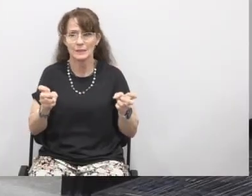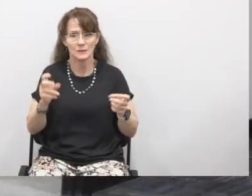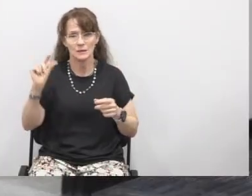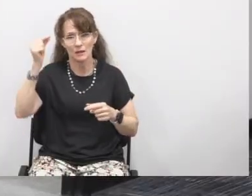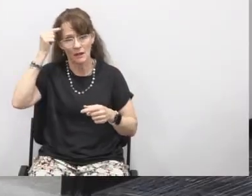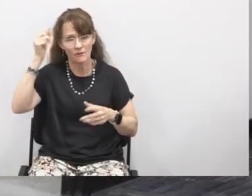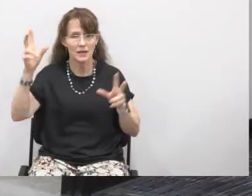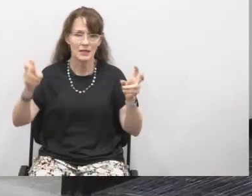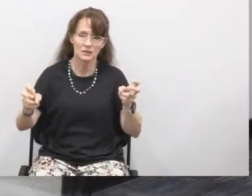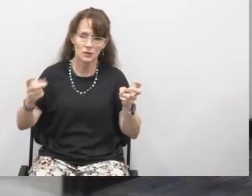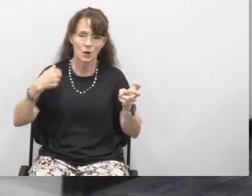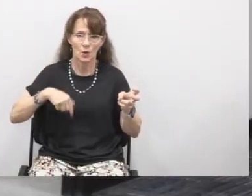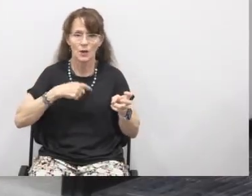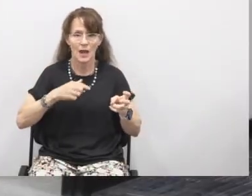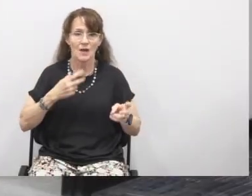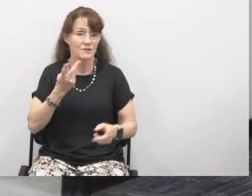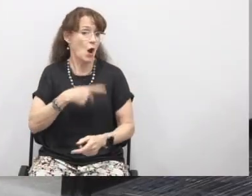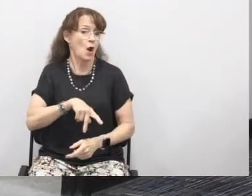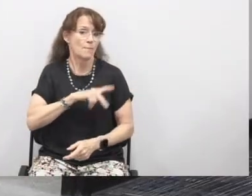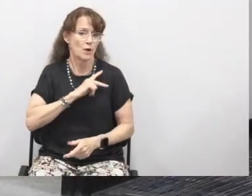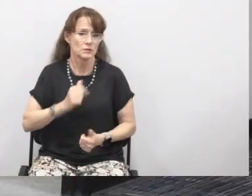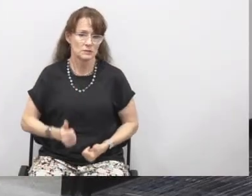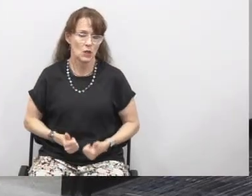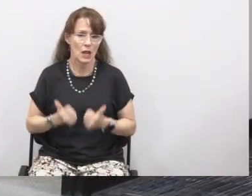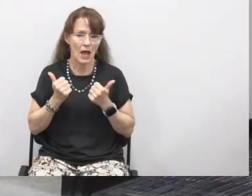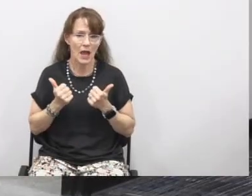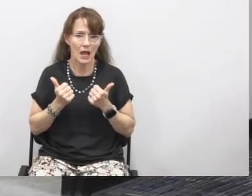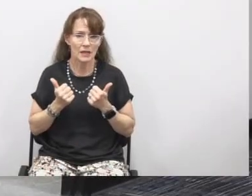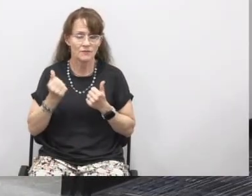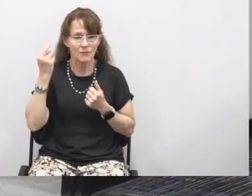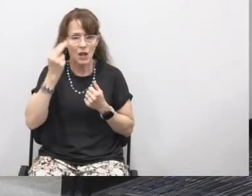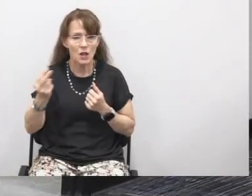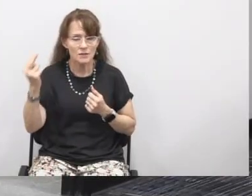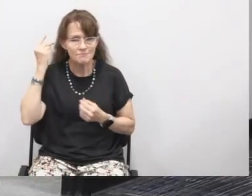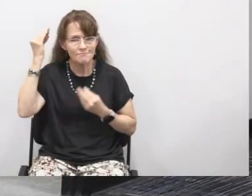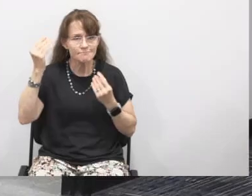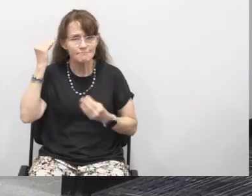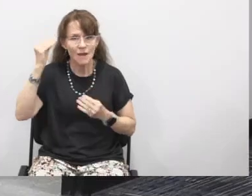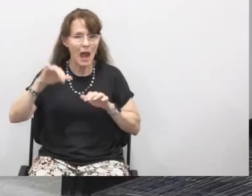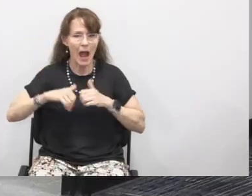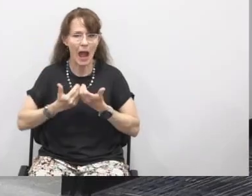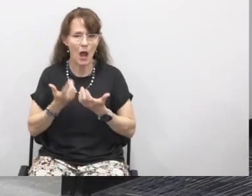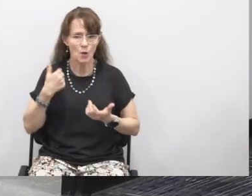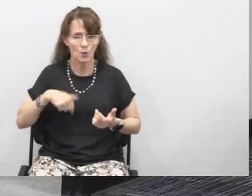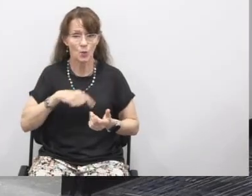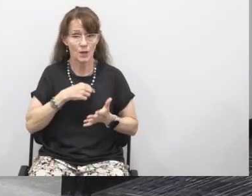issues that we have in our own personal lives. But then the reflection is that how can we even as students